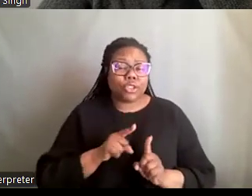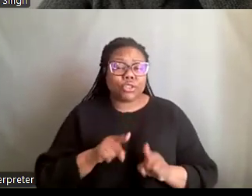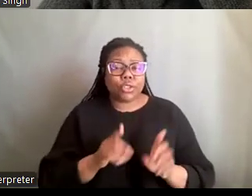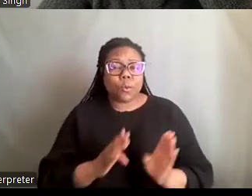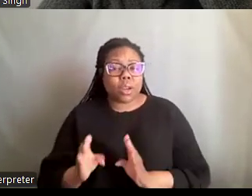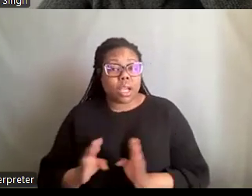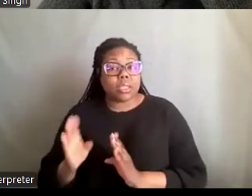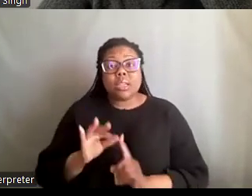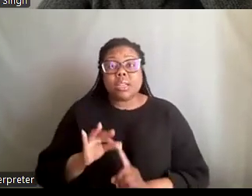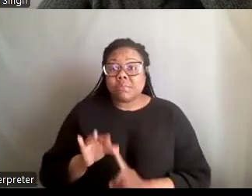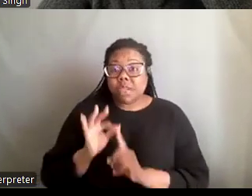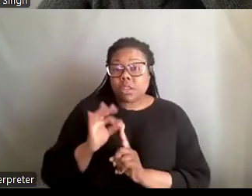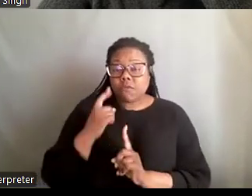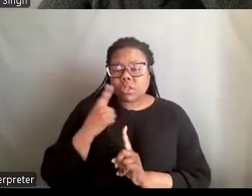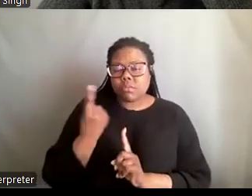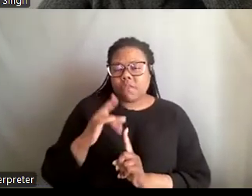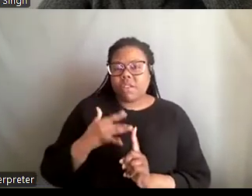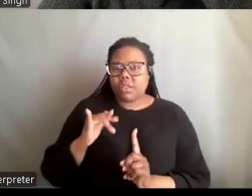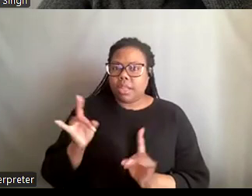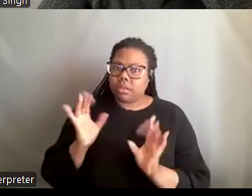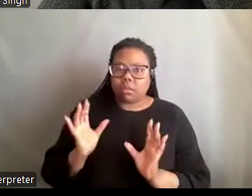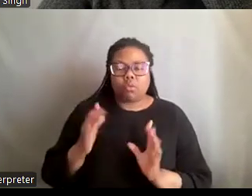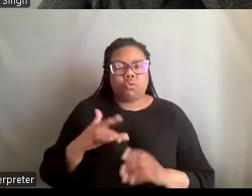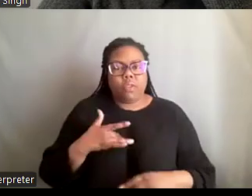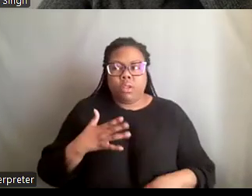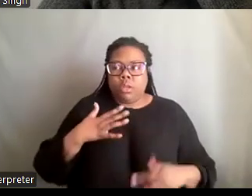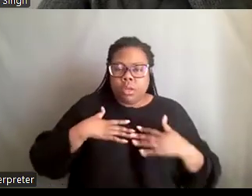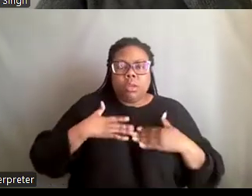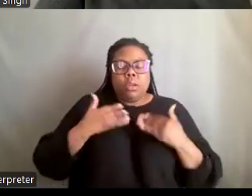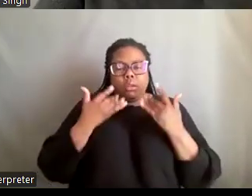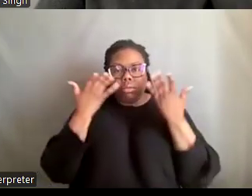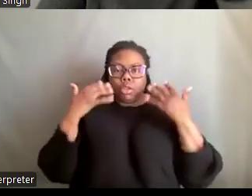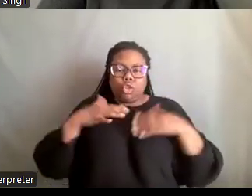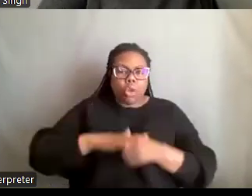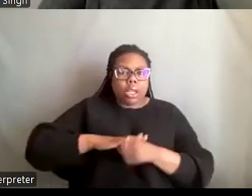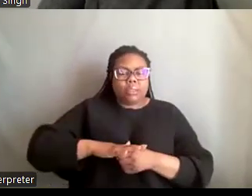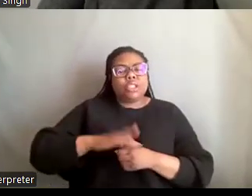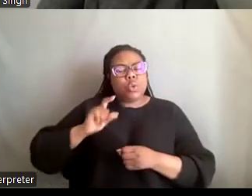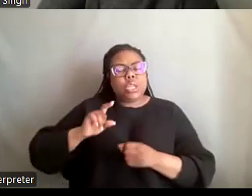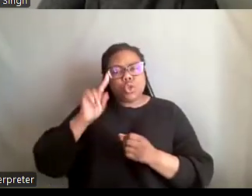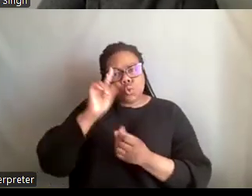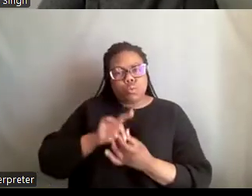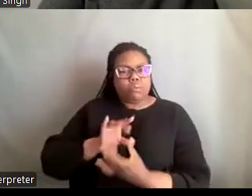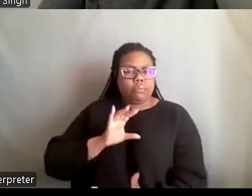humanity that we have to access, especially when we're